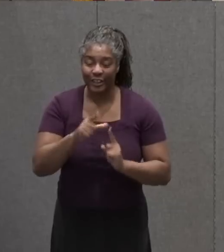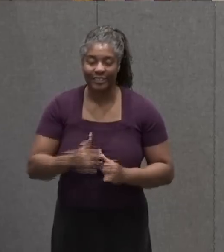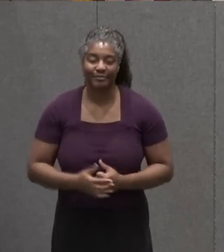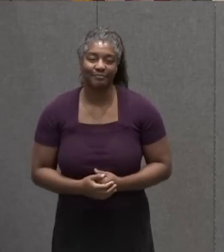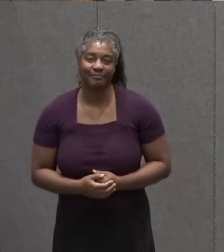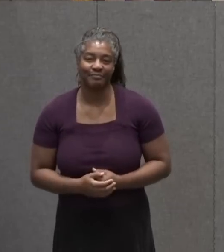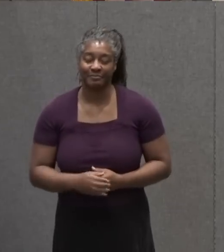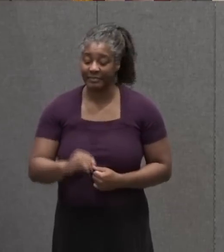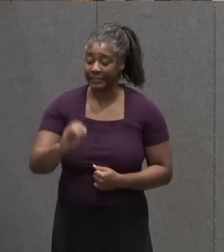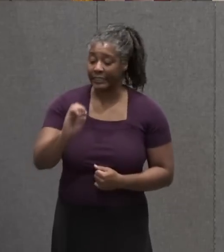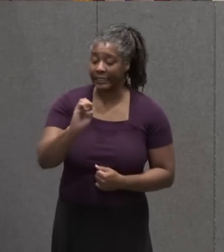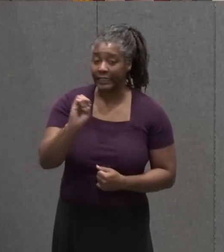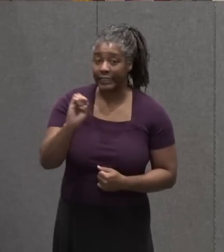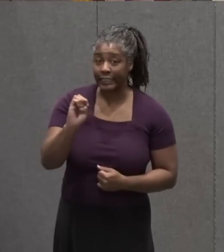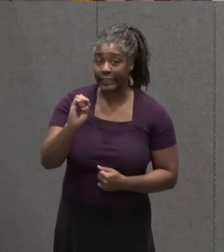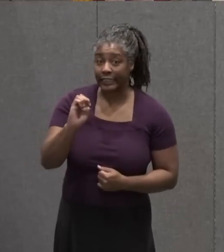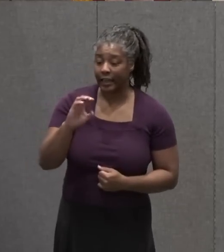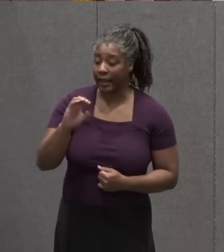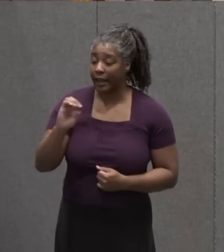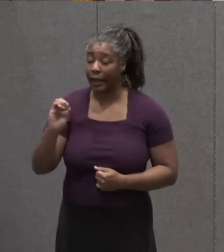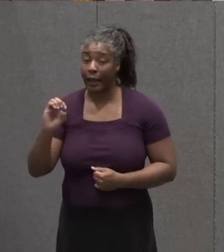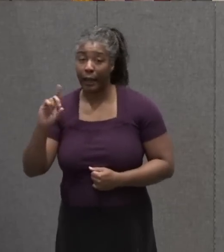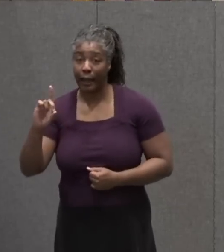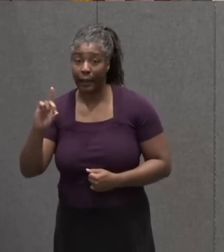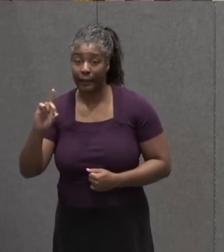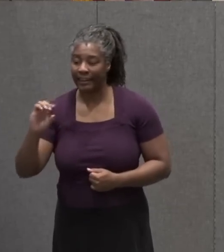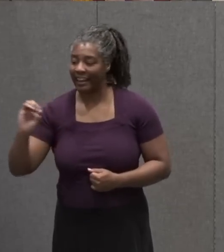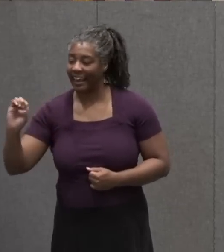e, Edd, E your turn